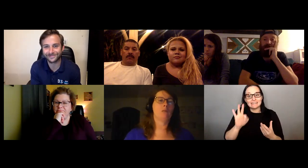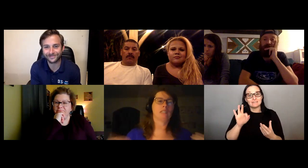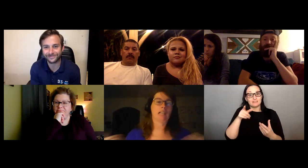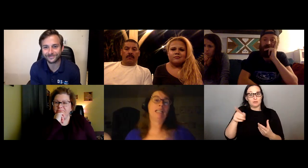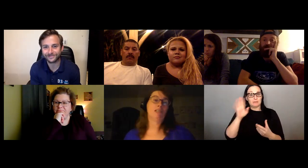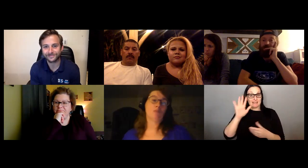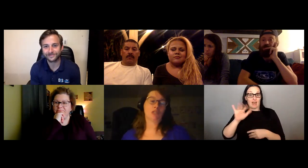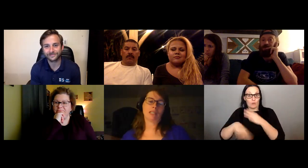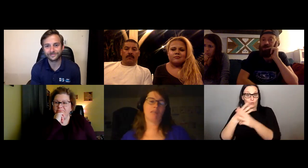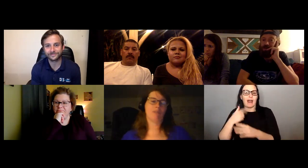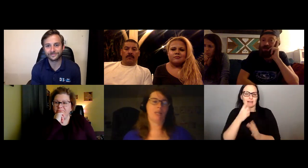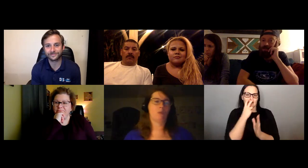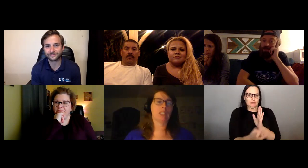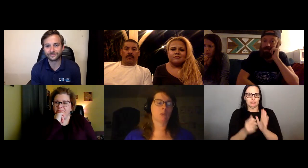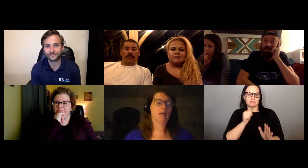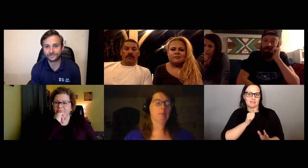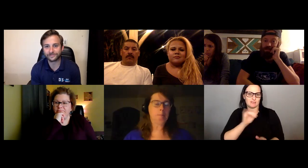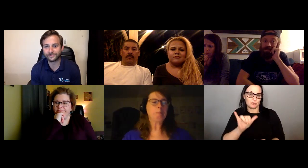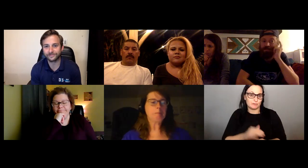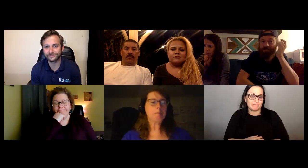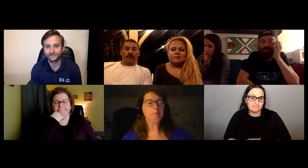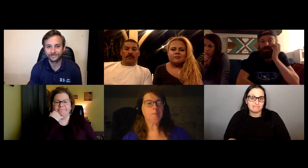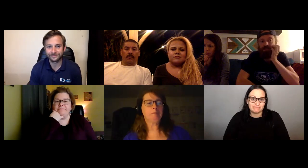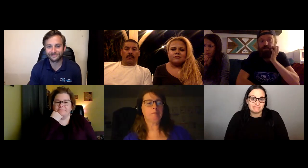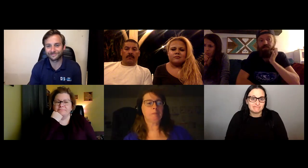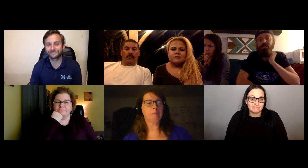i need to immerse myself in that world as well